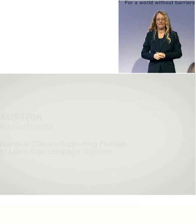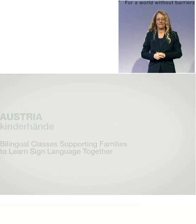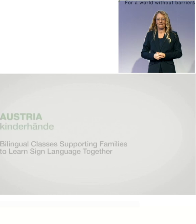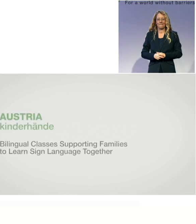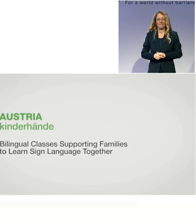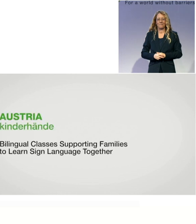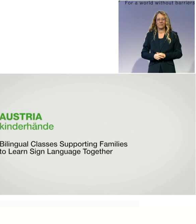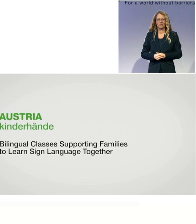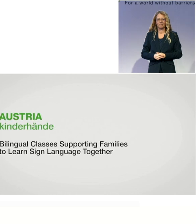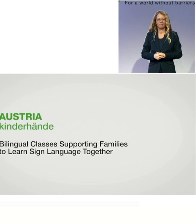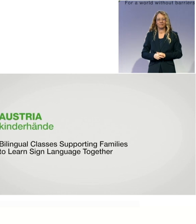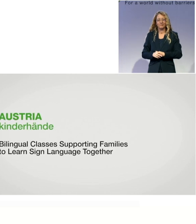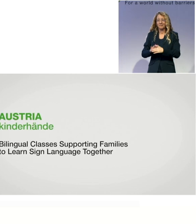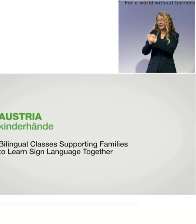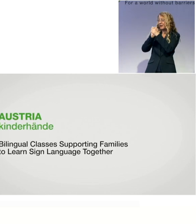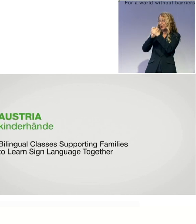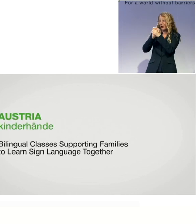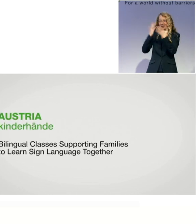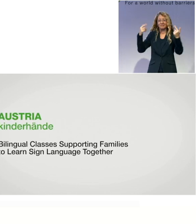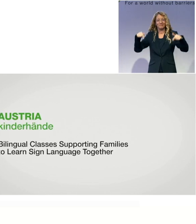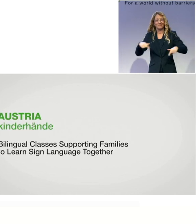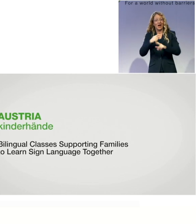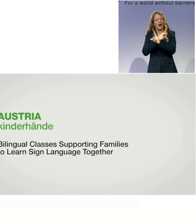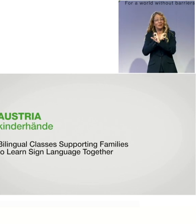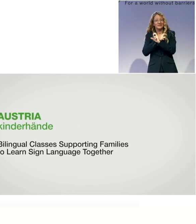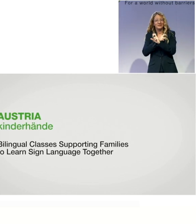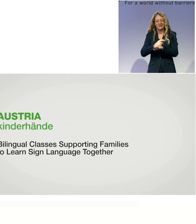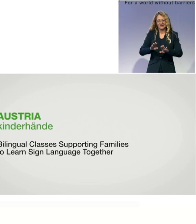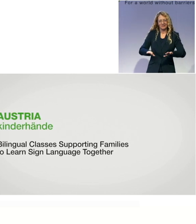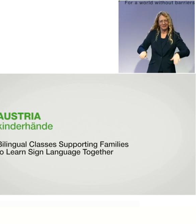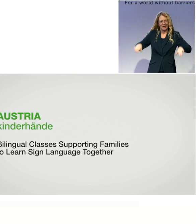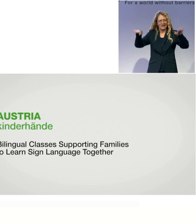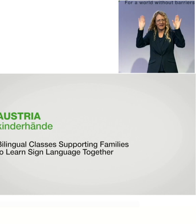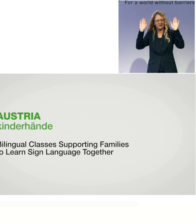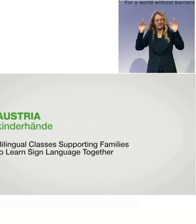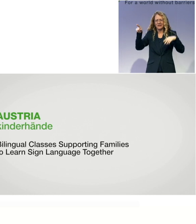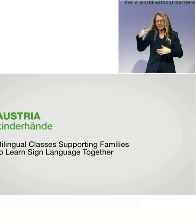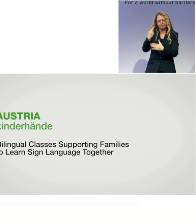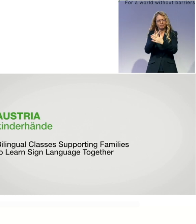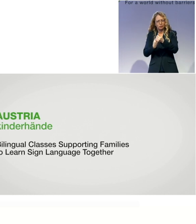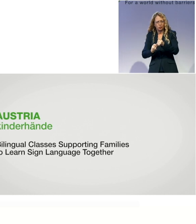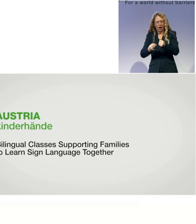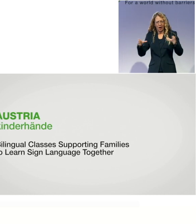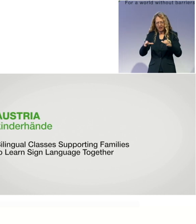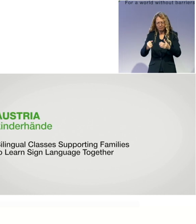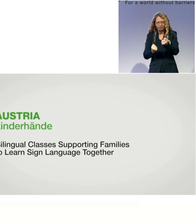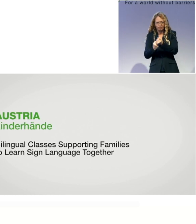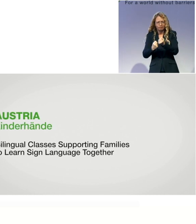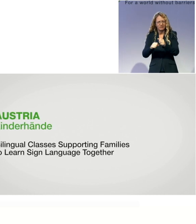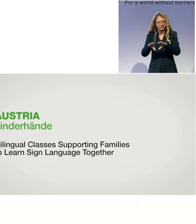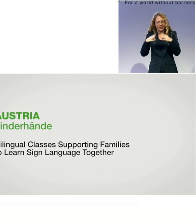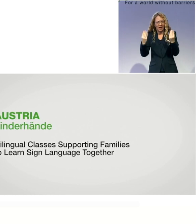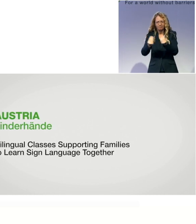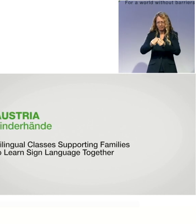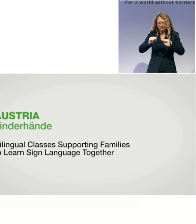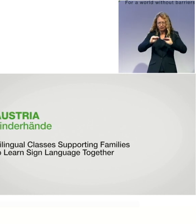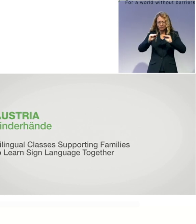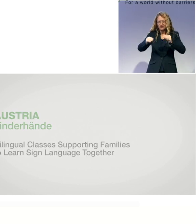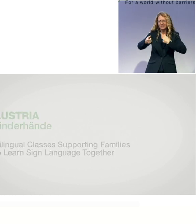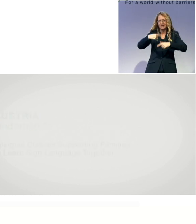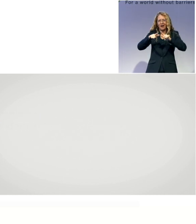Congratulations to kinderhände from Austria, Zero Project awardee and impact transfer participant.